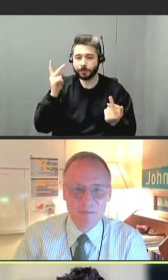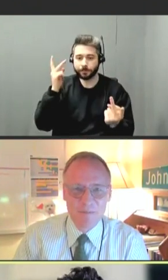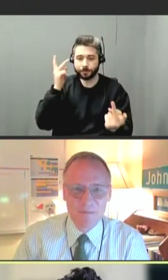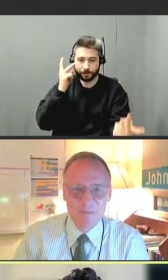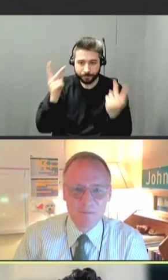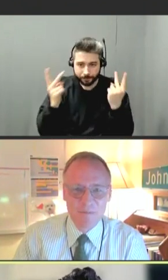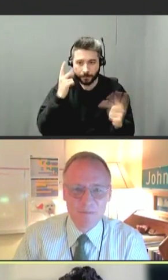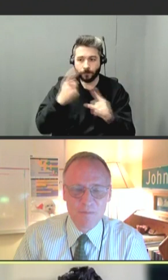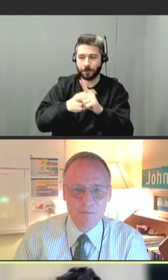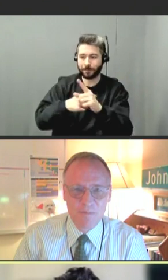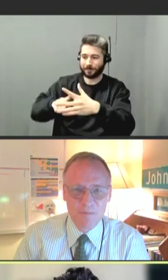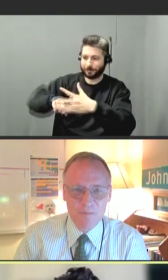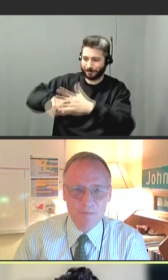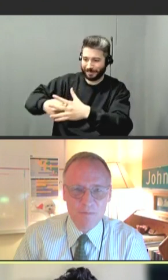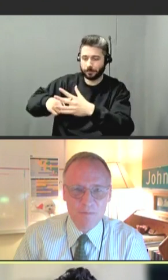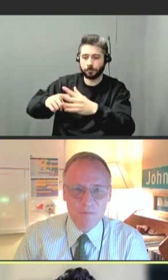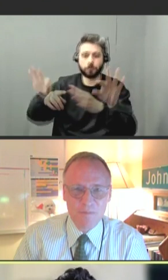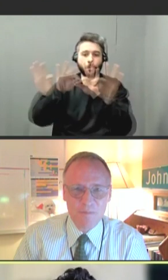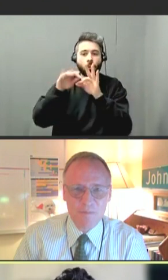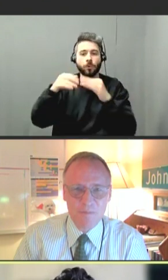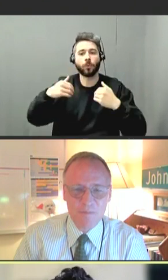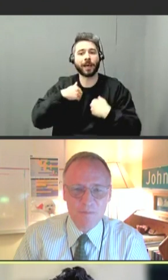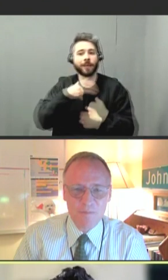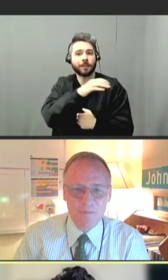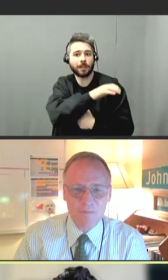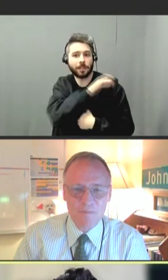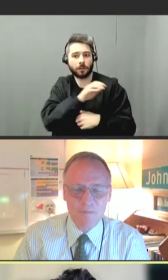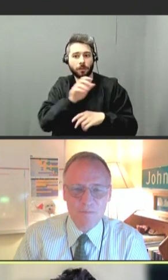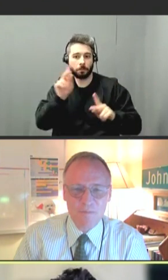It's important to have clinical folks around the table, but also nonclinical